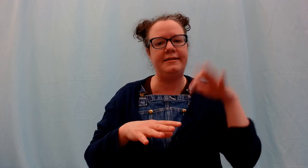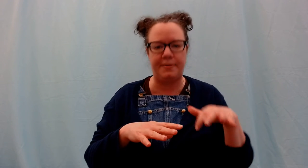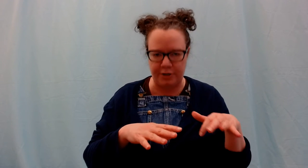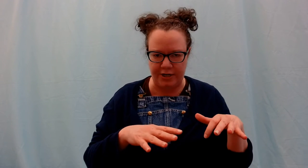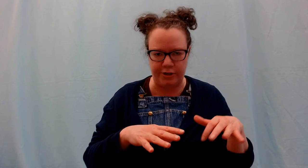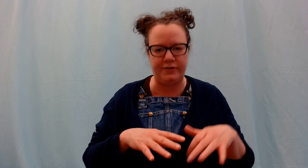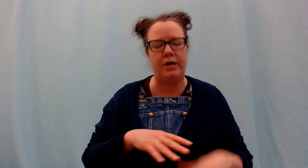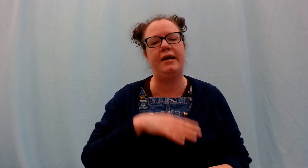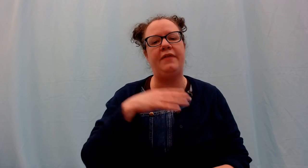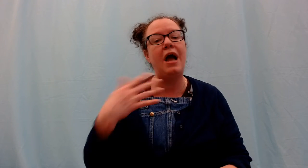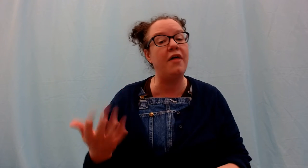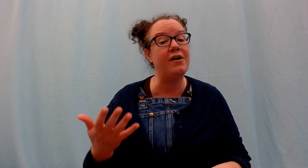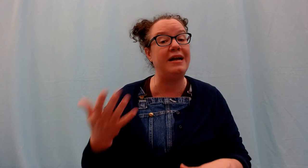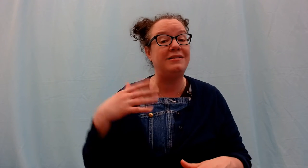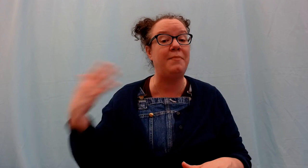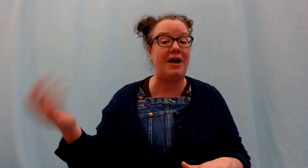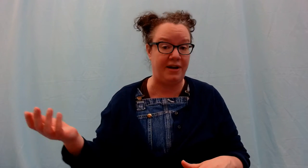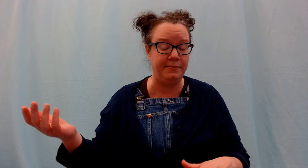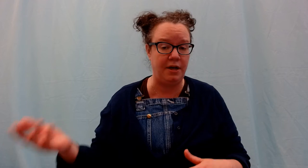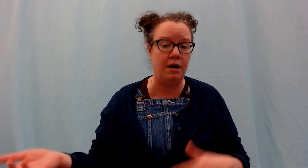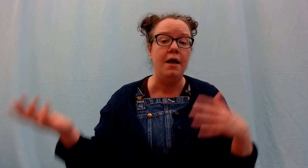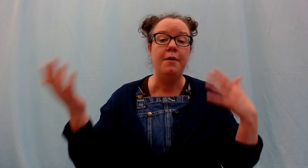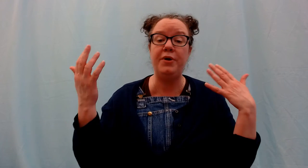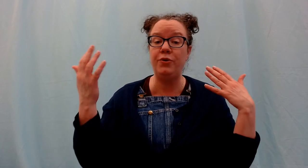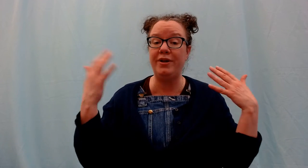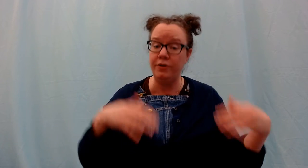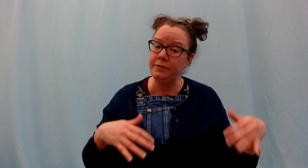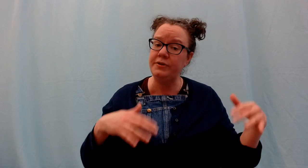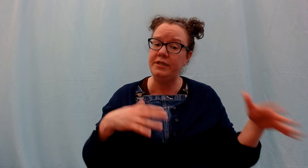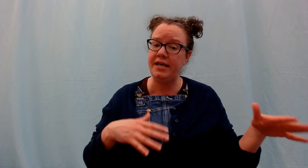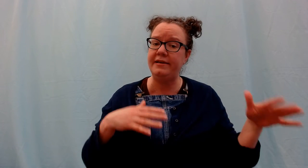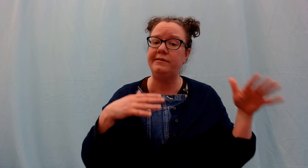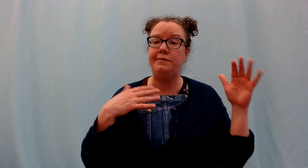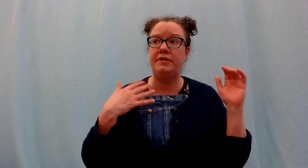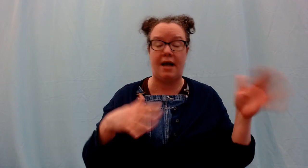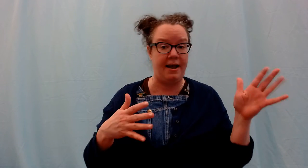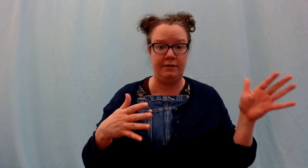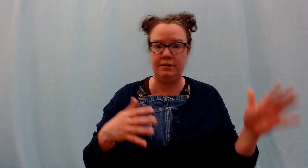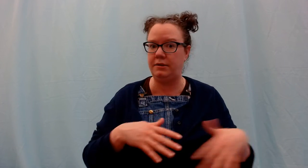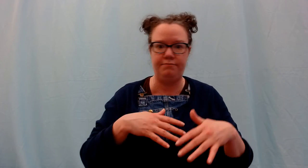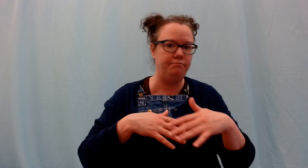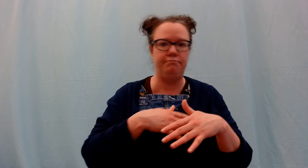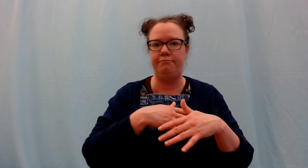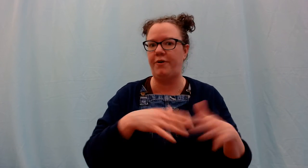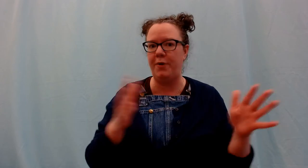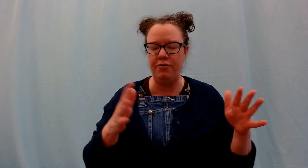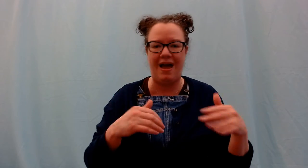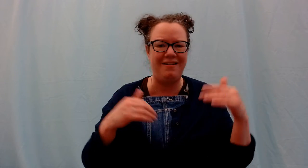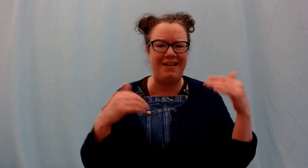diaper changing song. And the other is a bathtime song. But you can use these signs for both. And